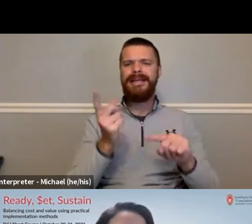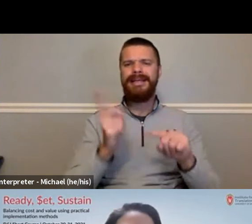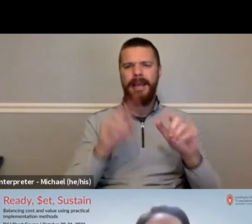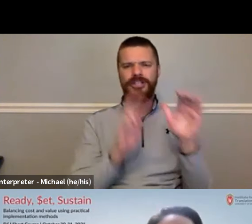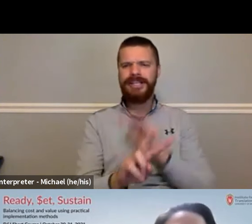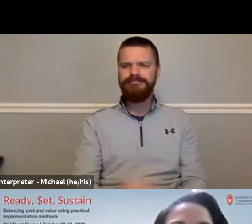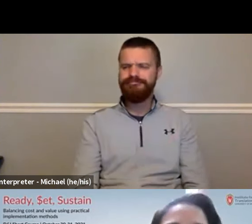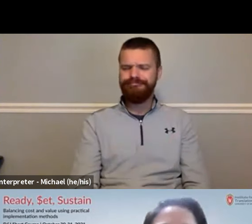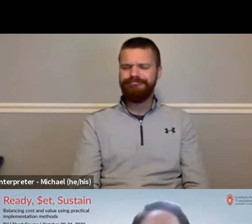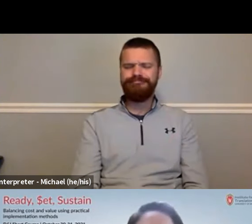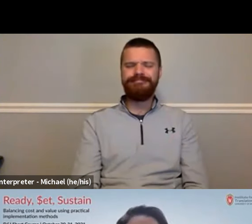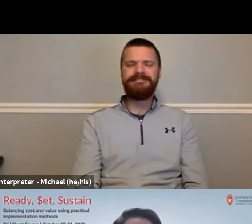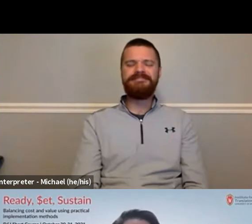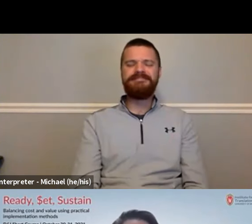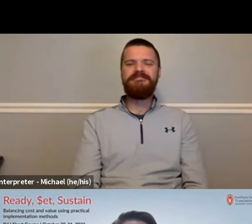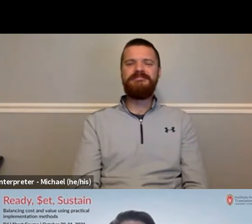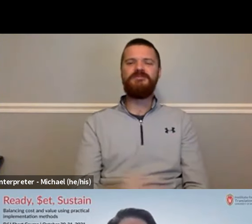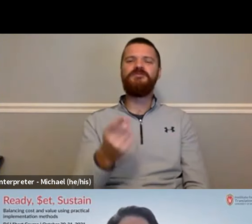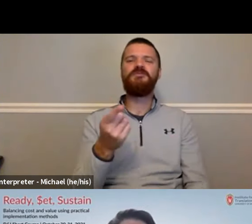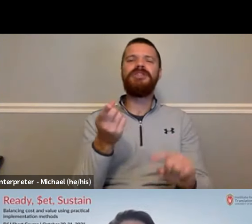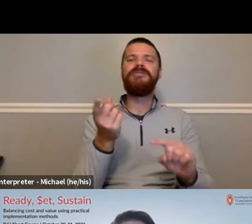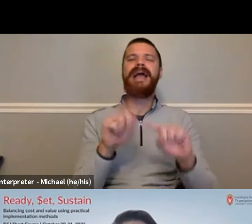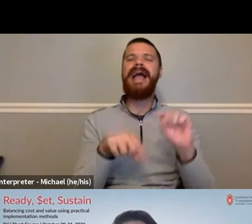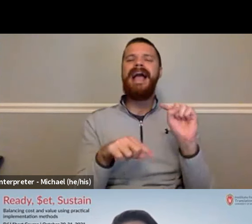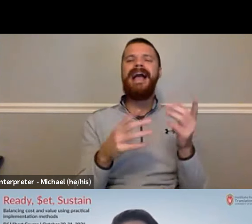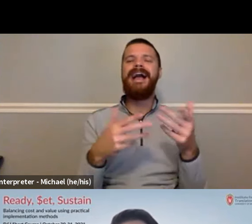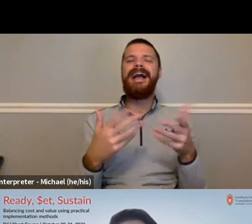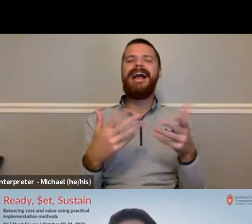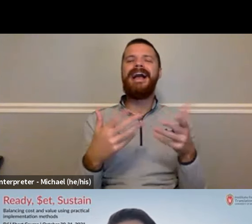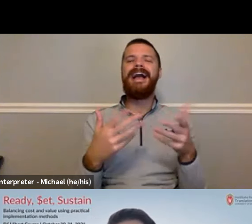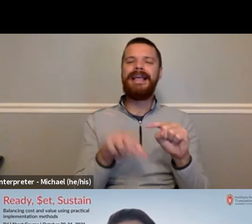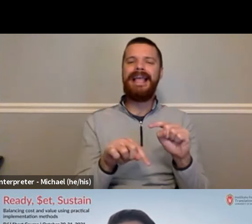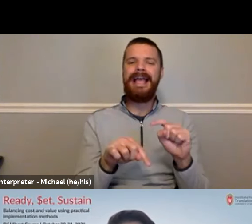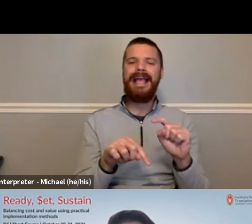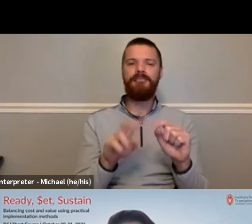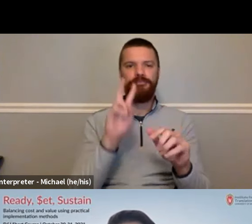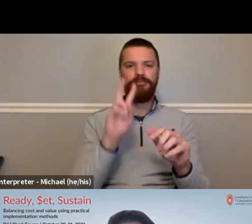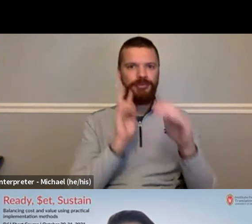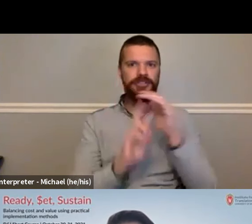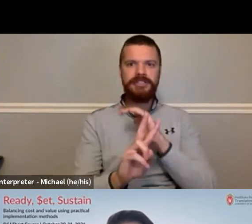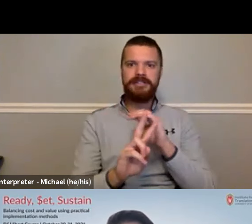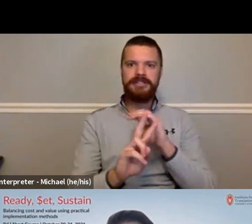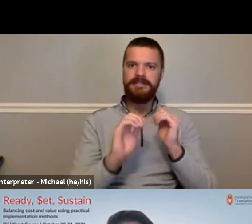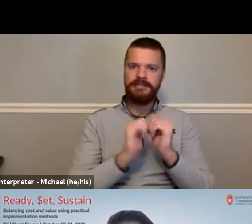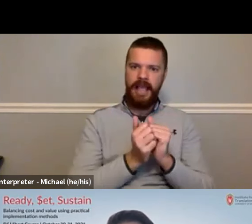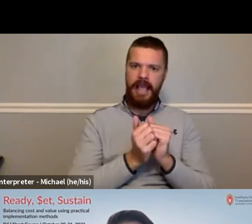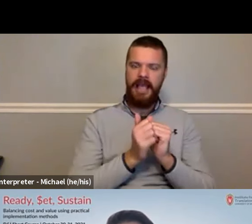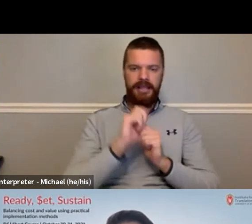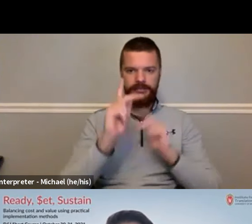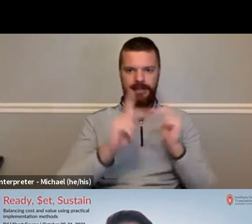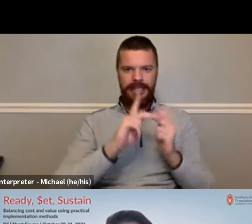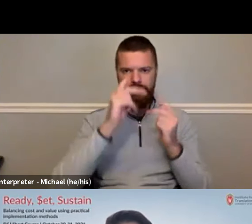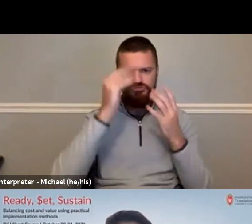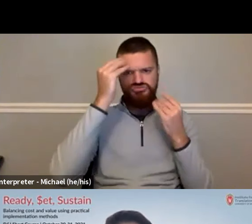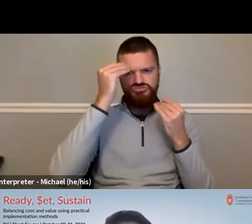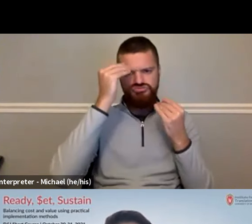Michelle Chui: You can't you know you can't just you know you can't really predict how they're constantly going to engage with the intervention.